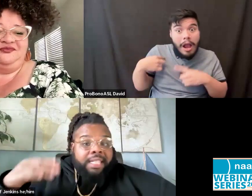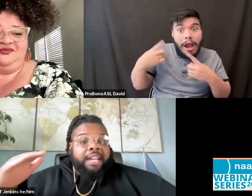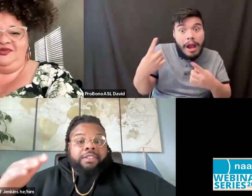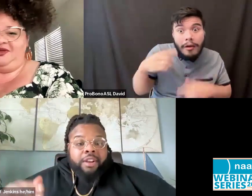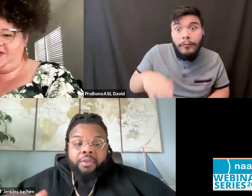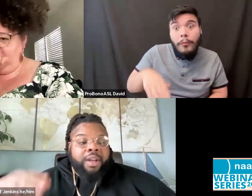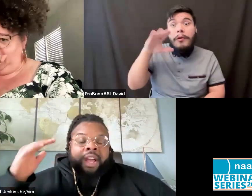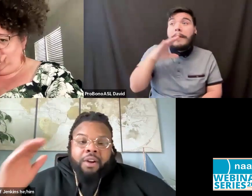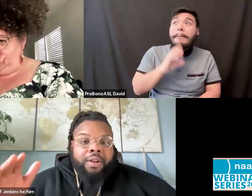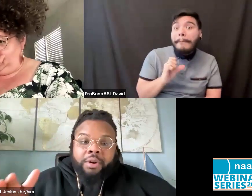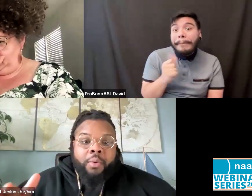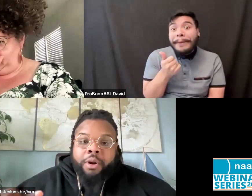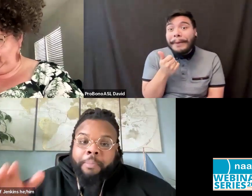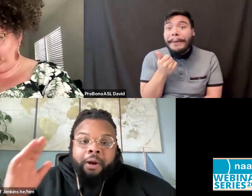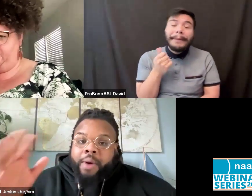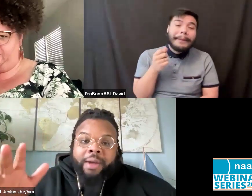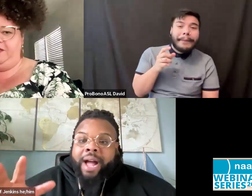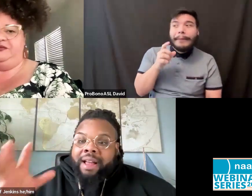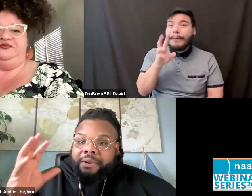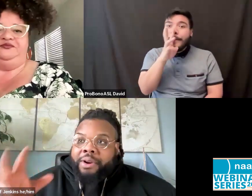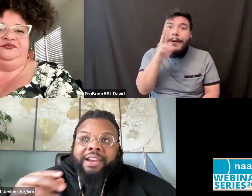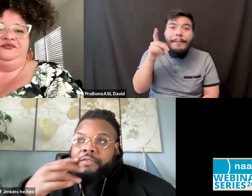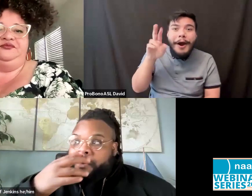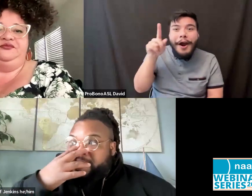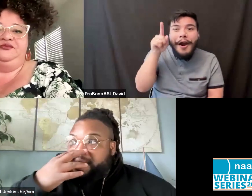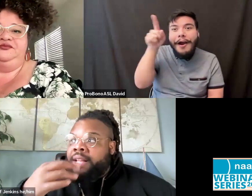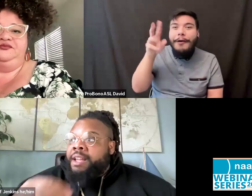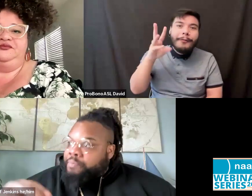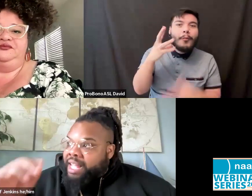two years old, going to a waterpark while in Orlando, Florida.